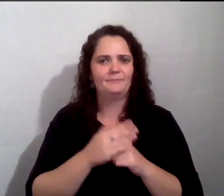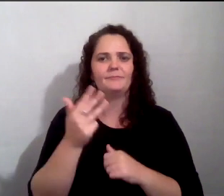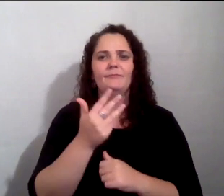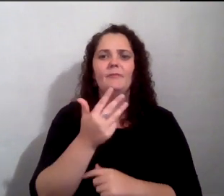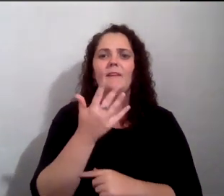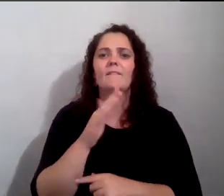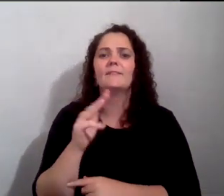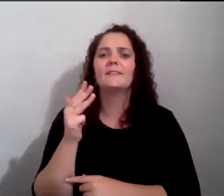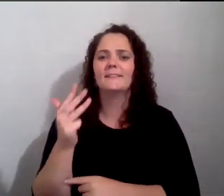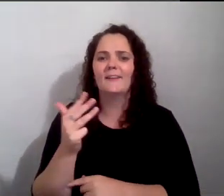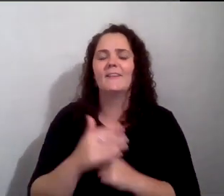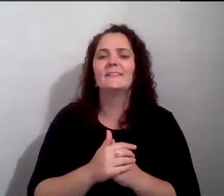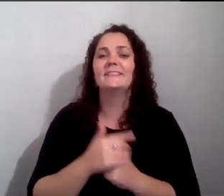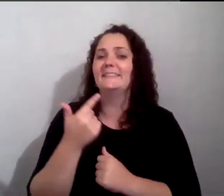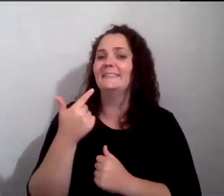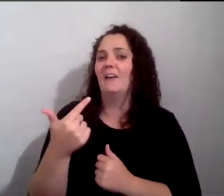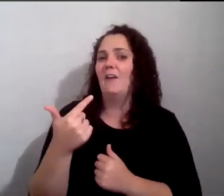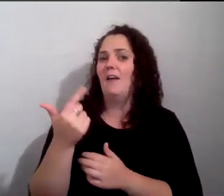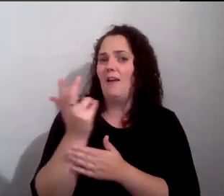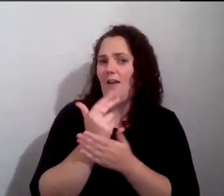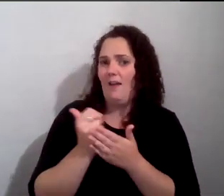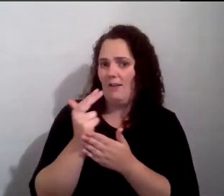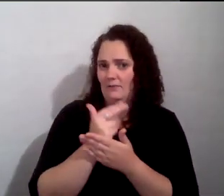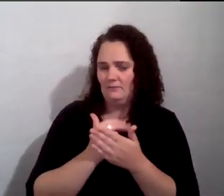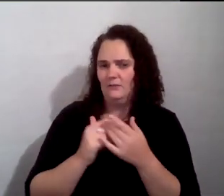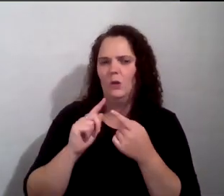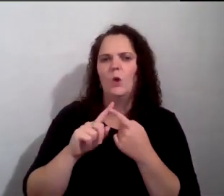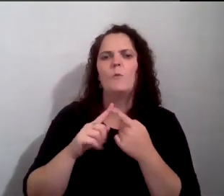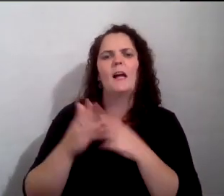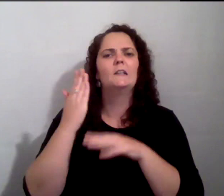abroad. This group of artists were friends but